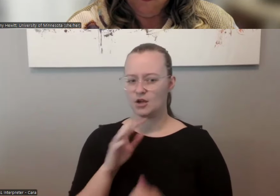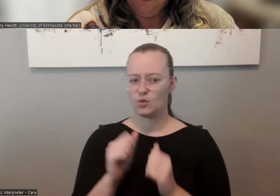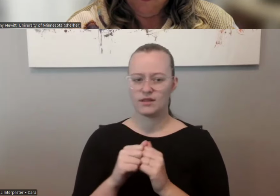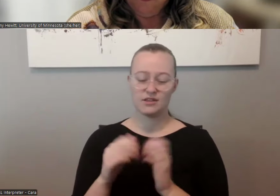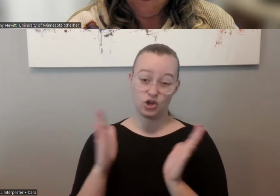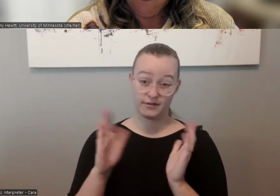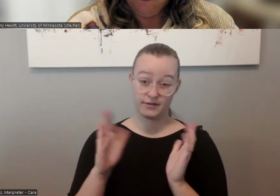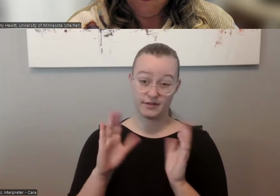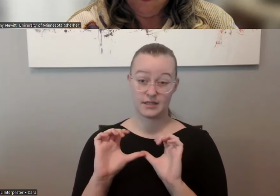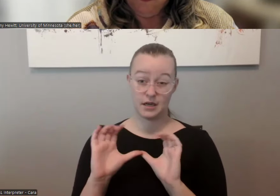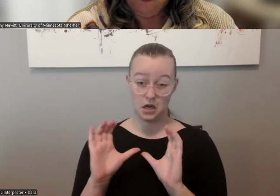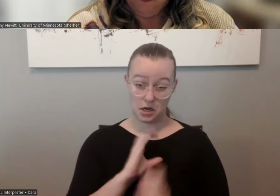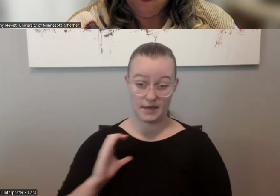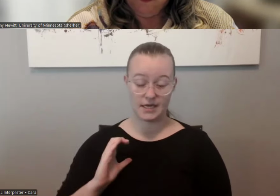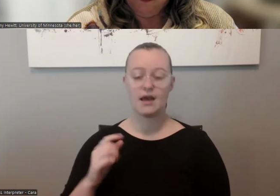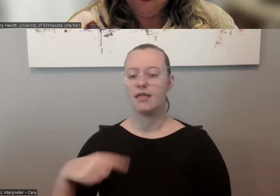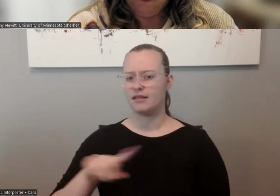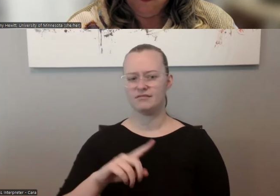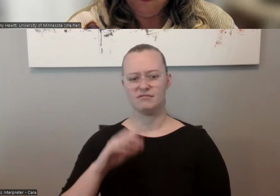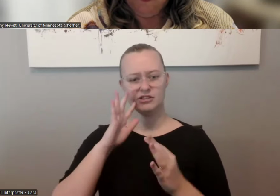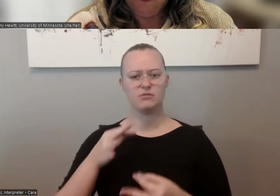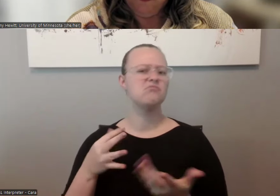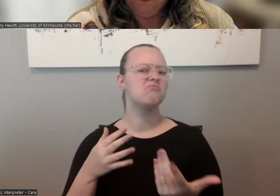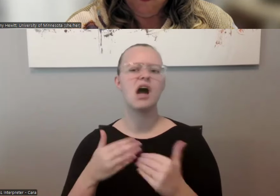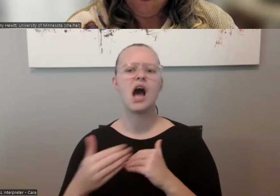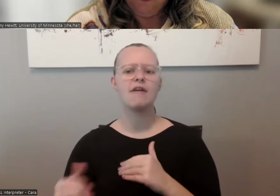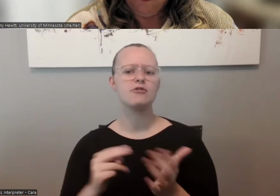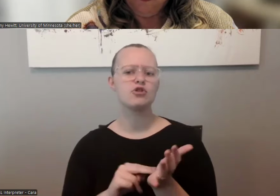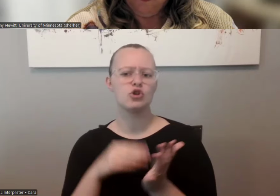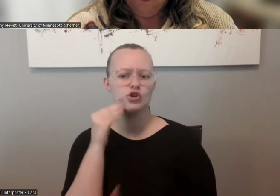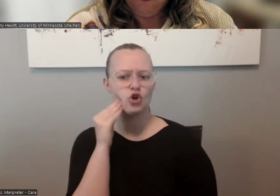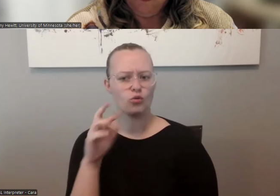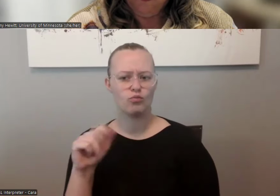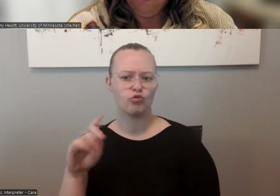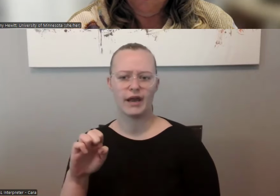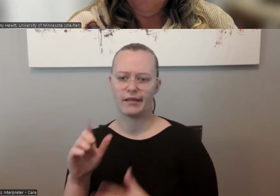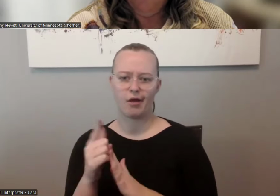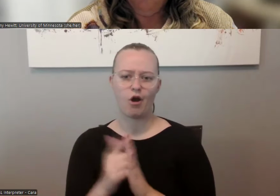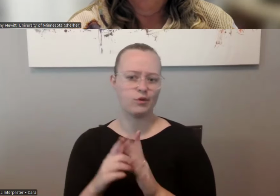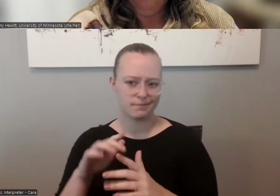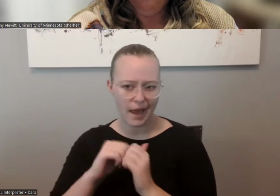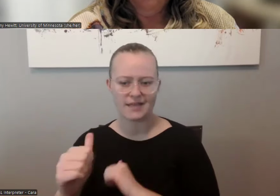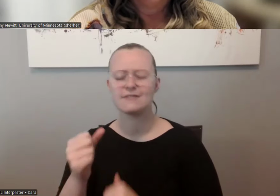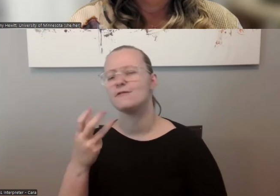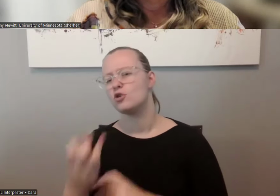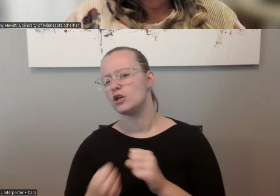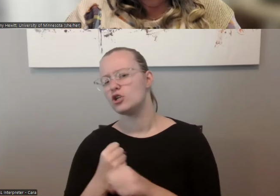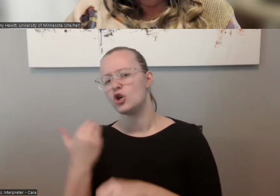consider what comes next after the nursing home rate reform legislation was passed a couple of years ago. I was also in Hawaii in February.